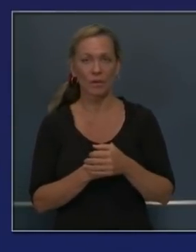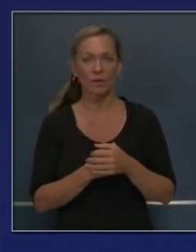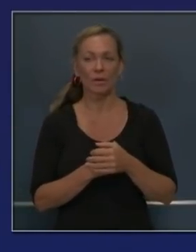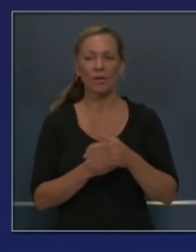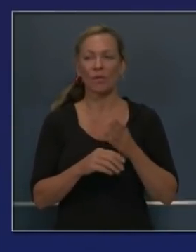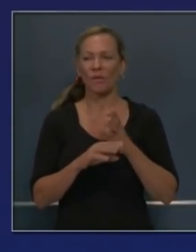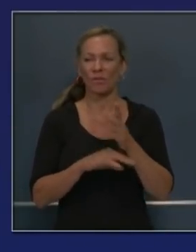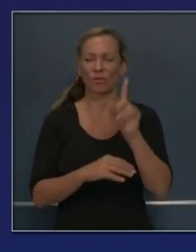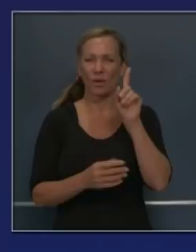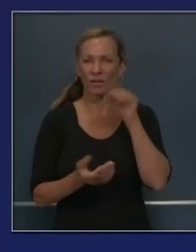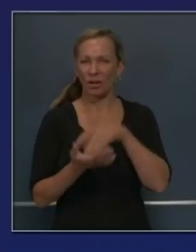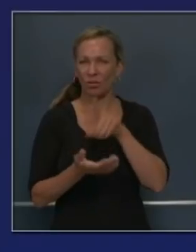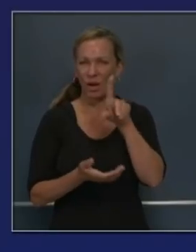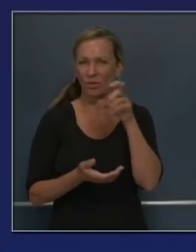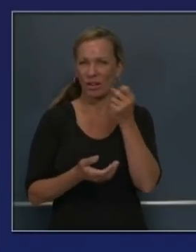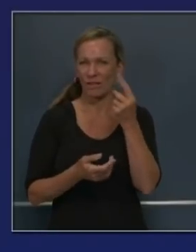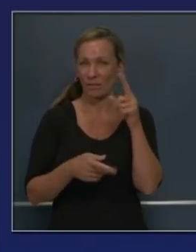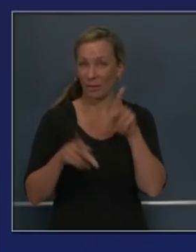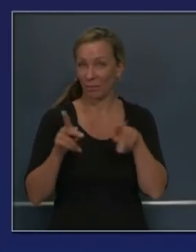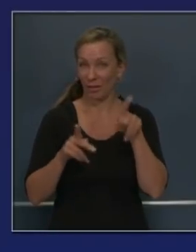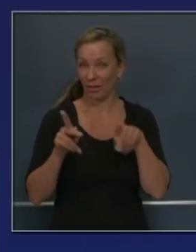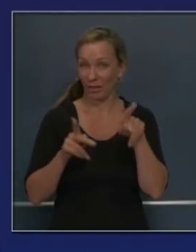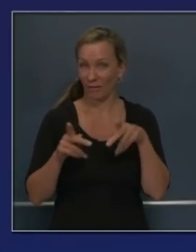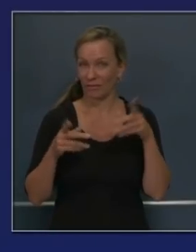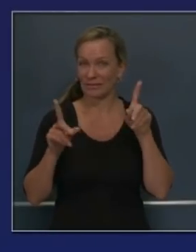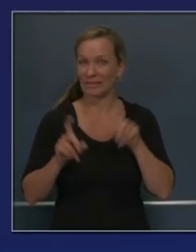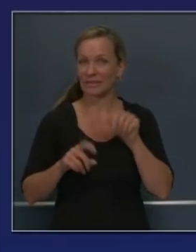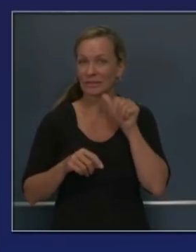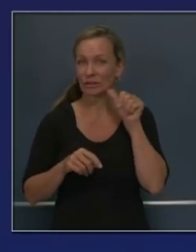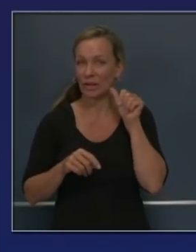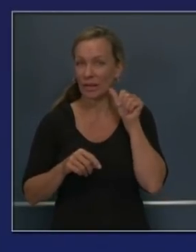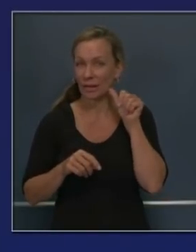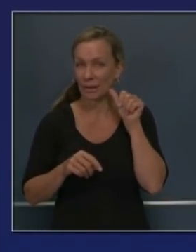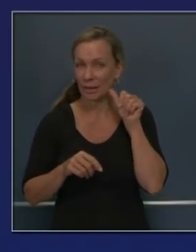SEVEN DAYS. 5.6 PERCENT POSITIVITY OVER A SEVEN-DAY PERIOD AND 6.5 PERCENT POSITIVITY OVER A 14 DAY PERIOD.